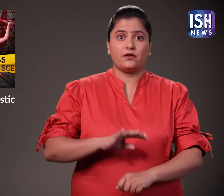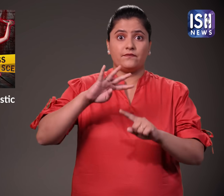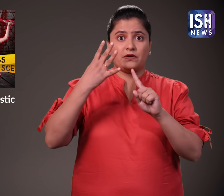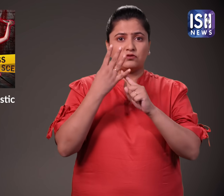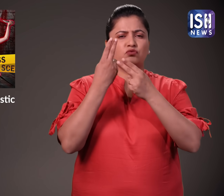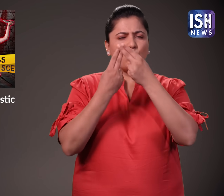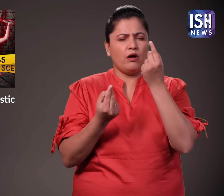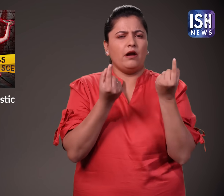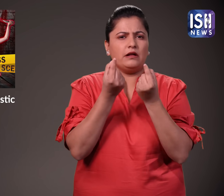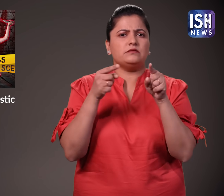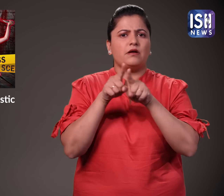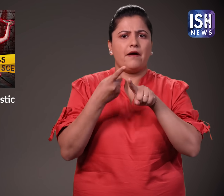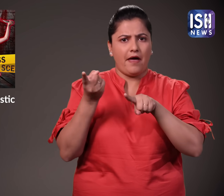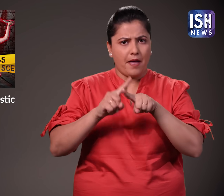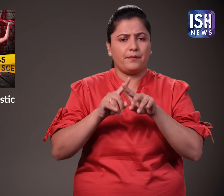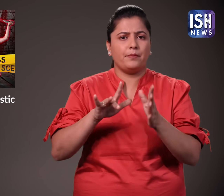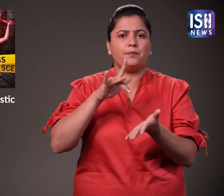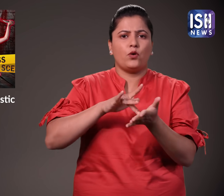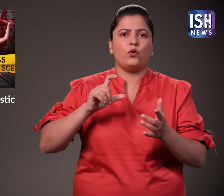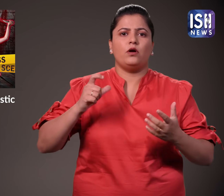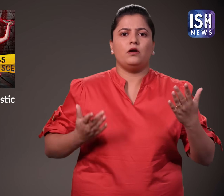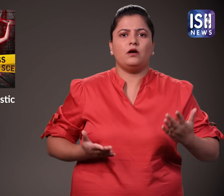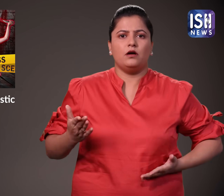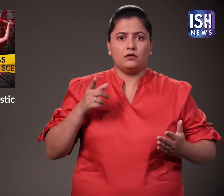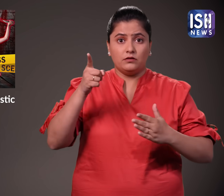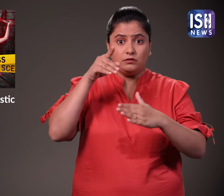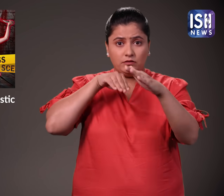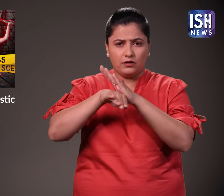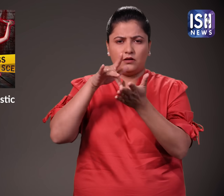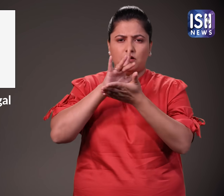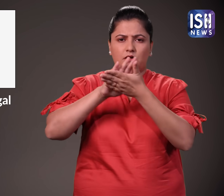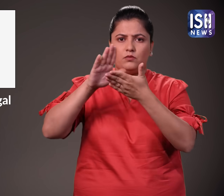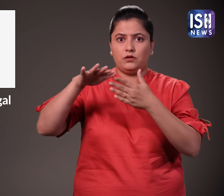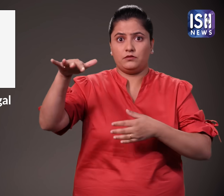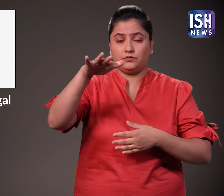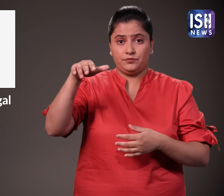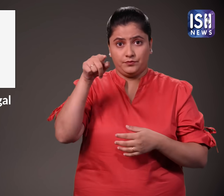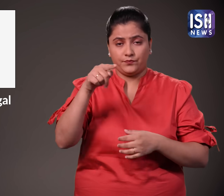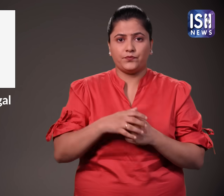The fourth is a similar incident that took place in West Bengal's Howrah.